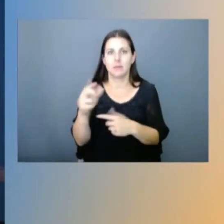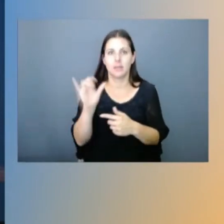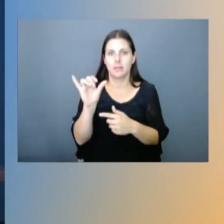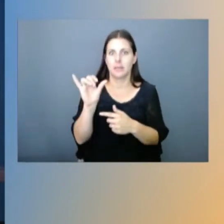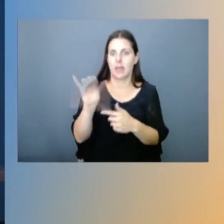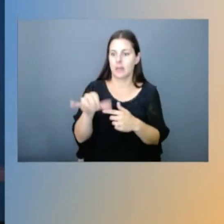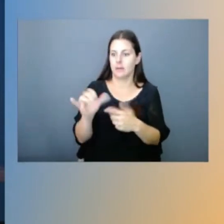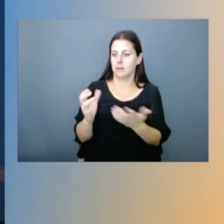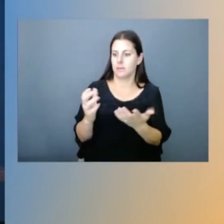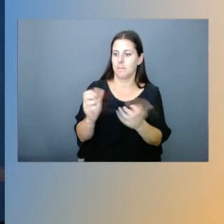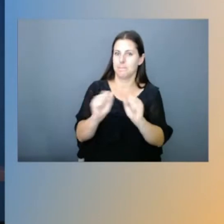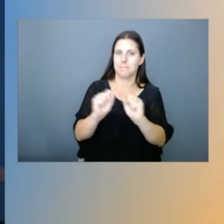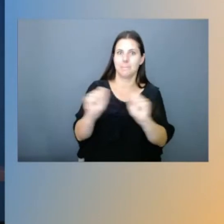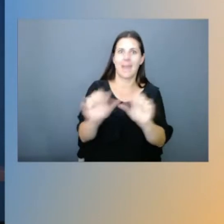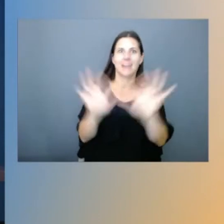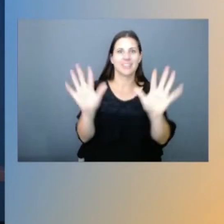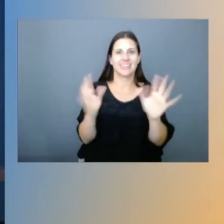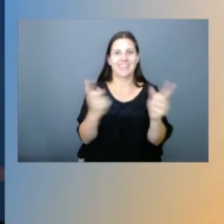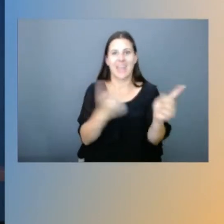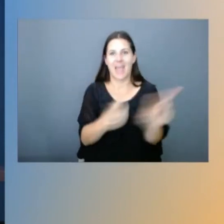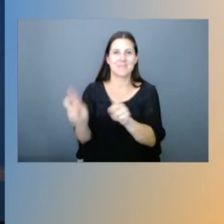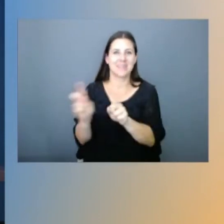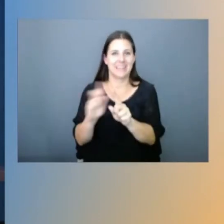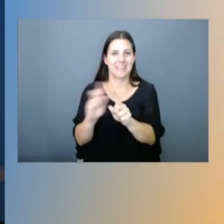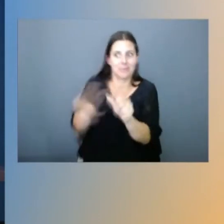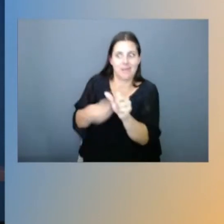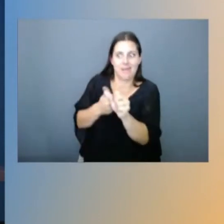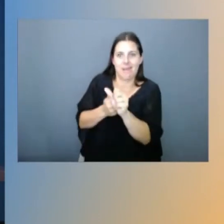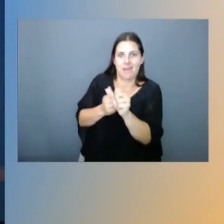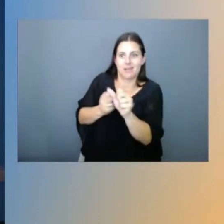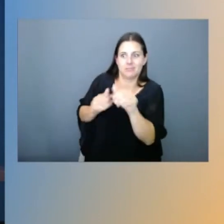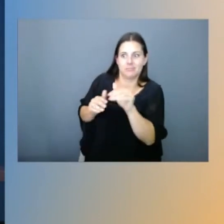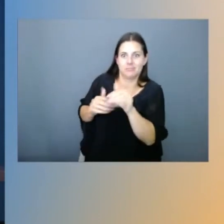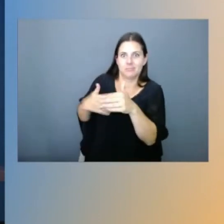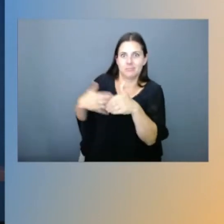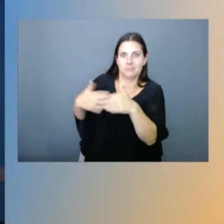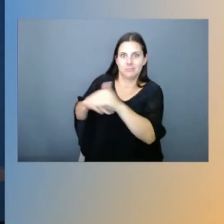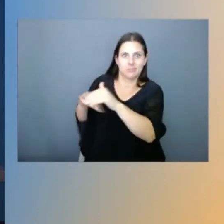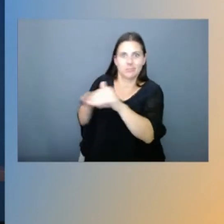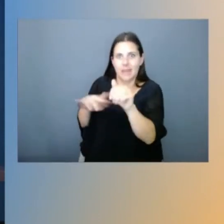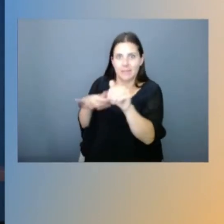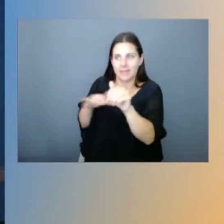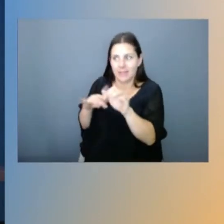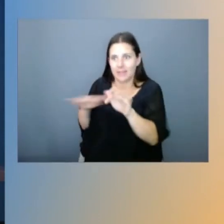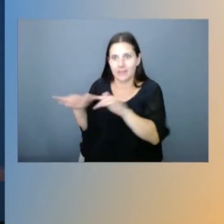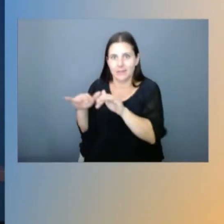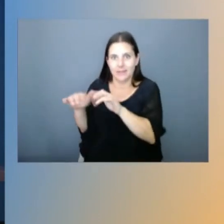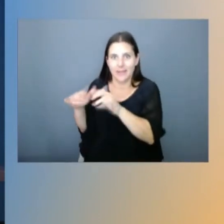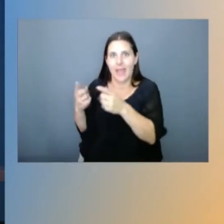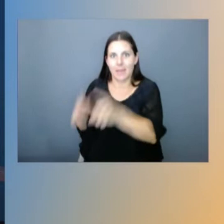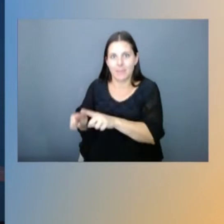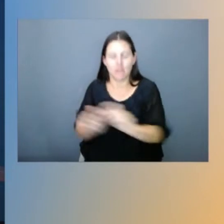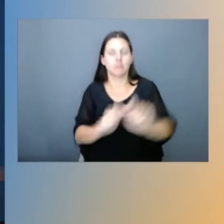that happens behind the scene where suddenly on your browser screen, an ad pops up, or in a social media screen,